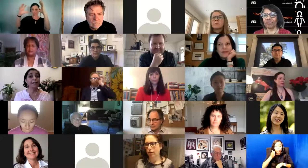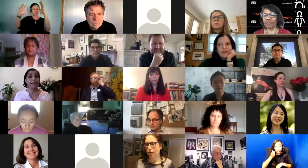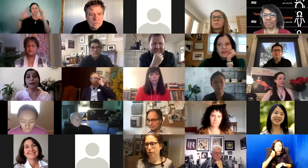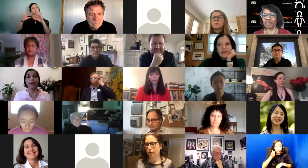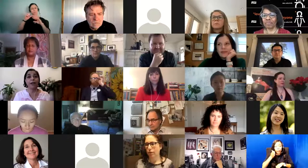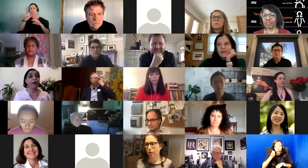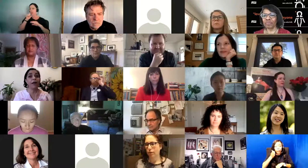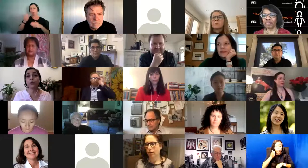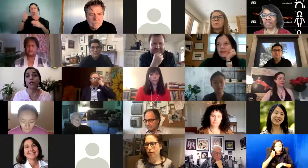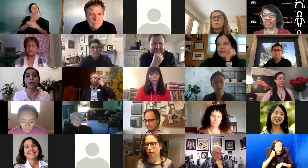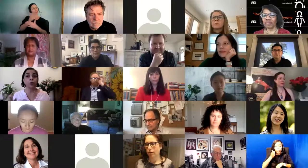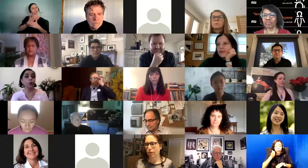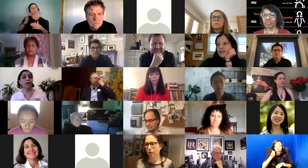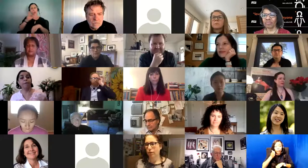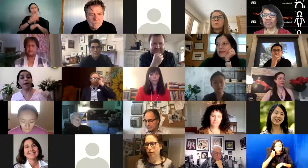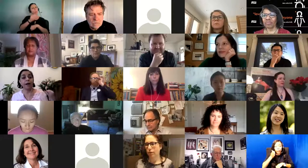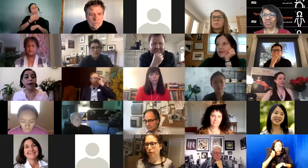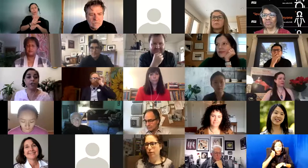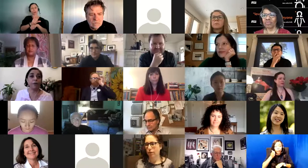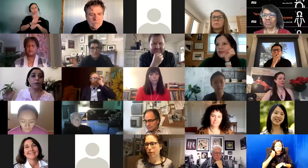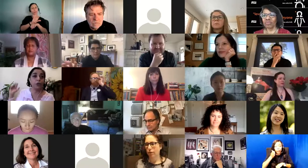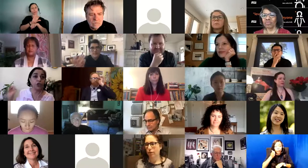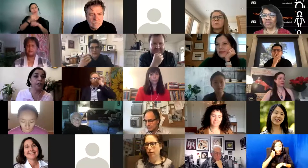like William Kentridge, Susana Baca, Gilberto Gio,